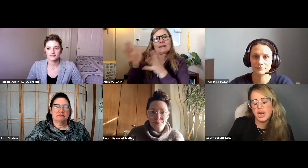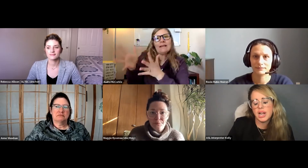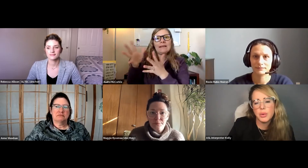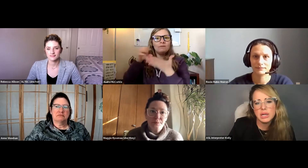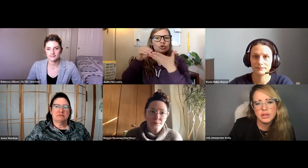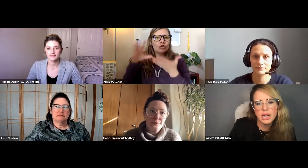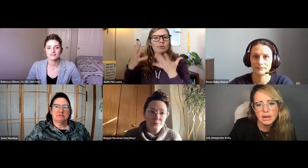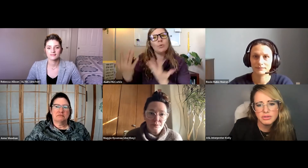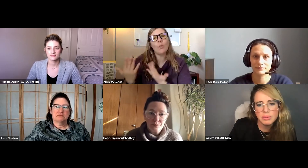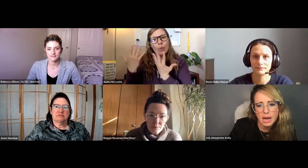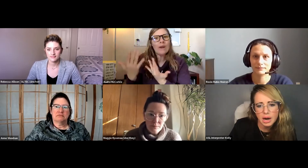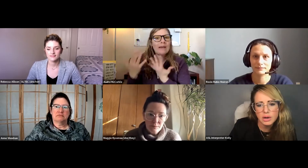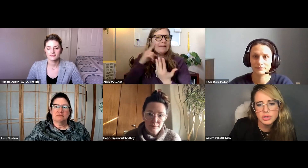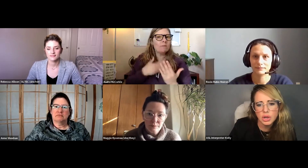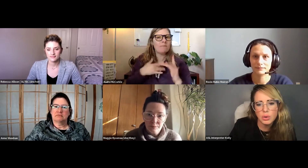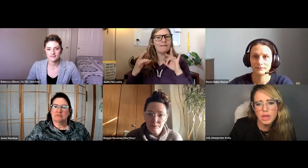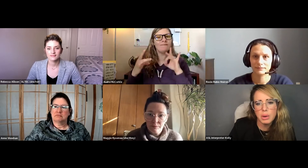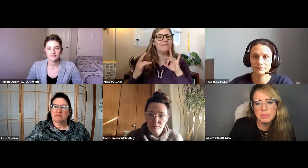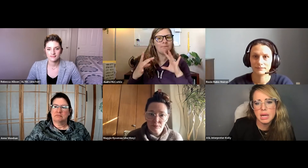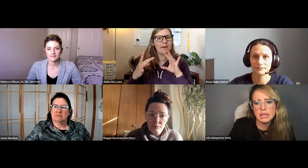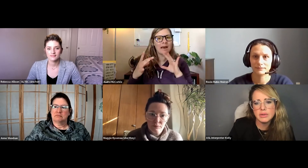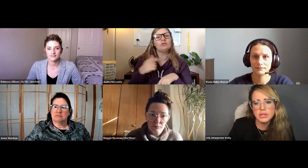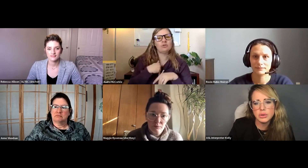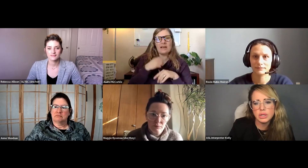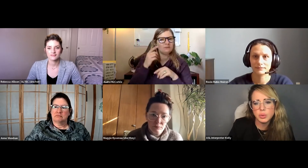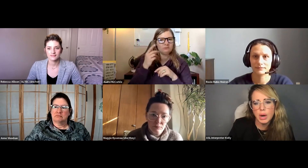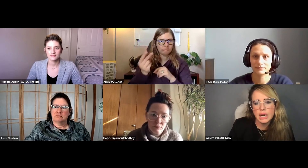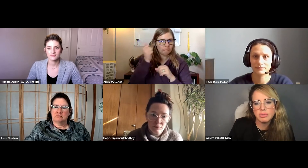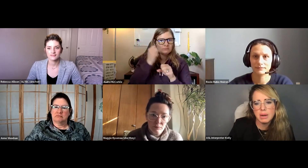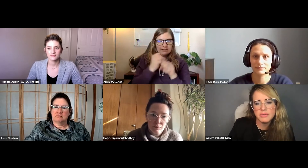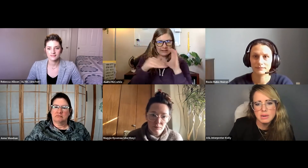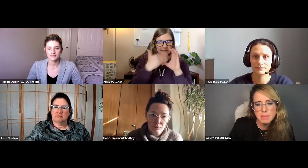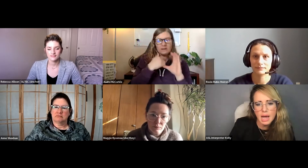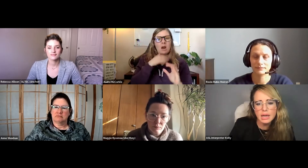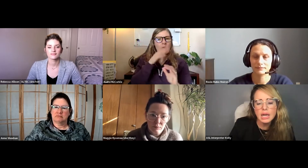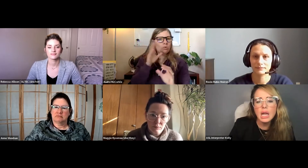I go in and look at it from there so that way I'm not leaving students waiting for my feedback.